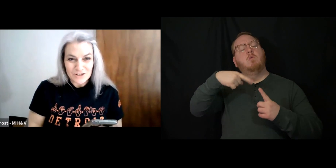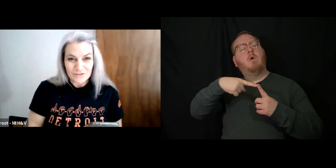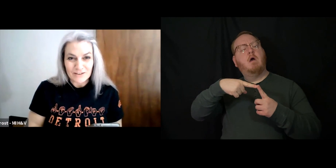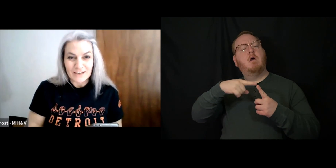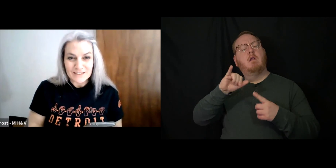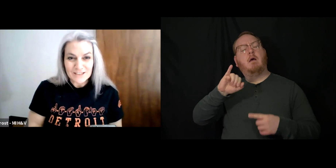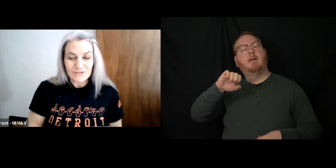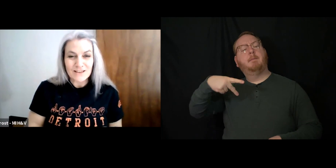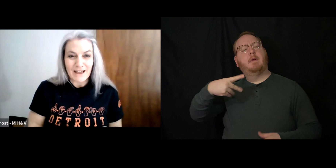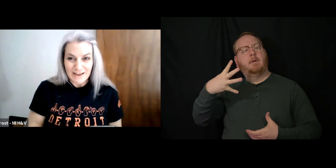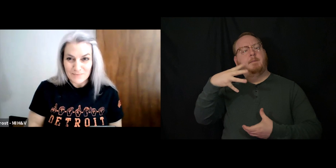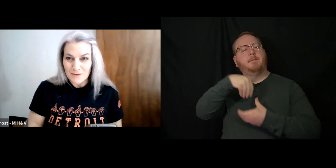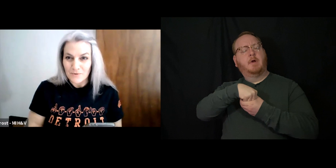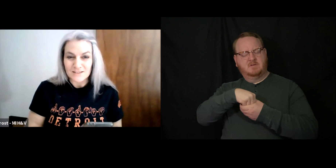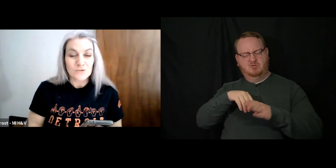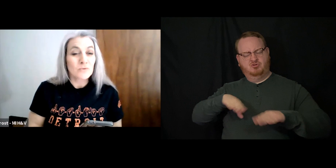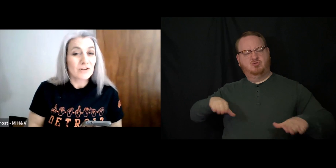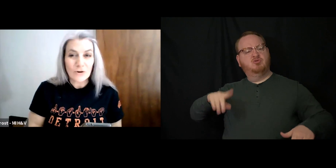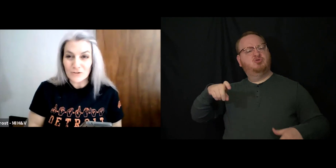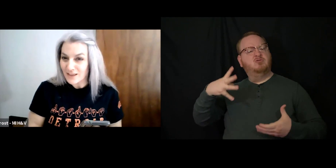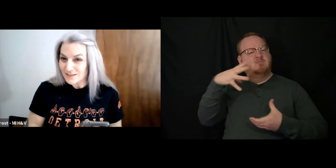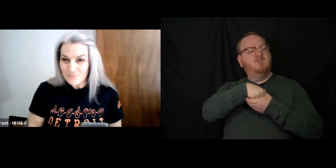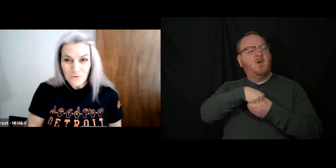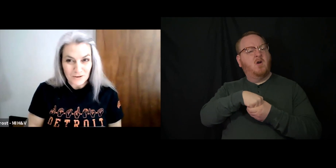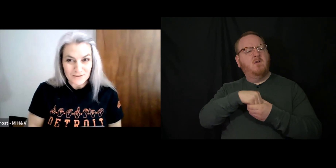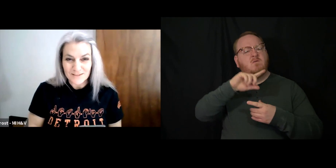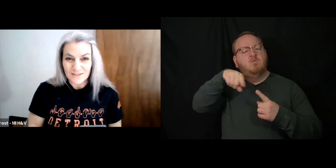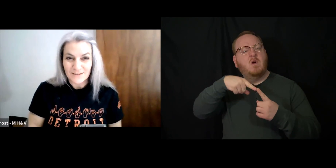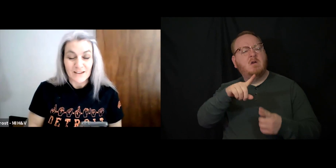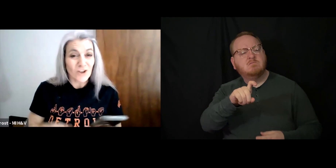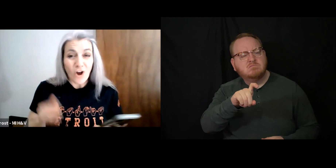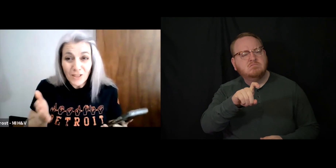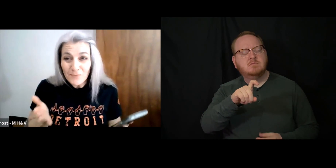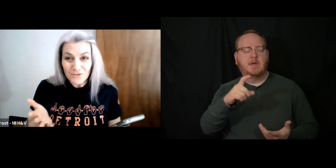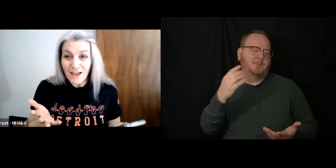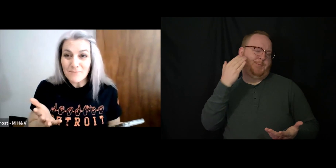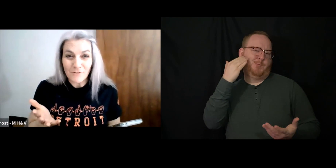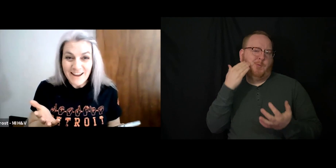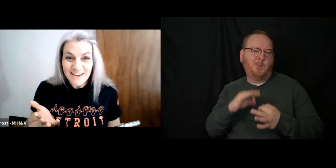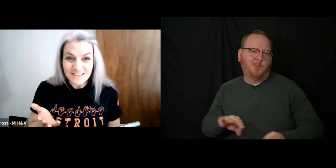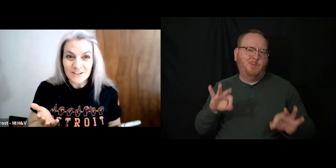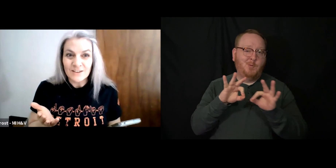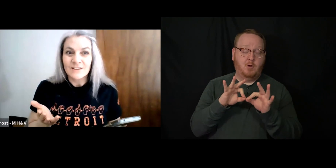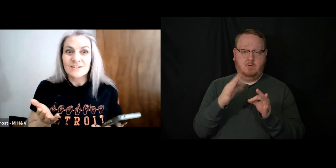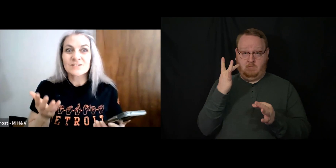children into the IEP process? We know that that's important. It's all about them right? Tabby Belhorn: Yes.